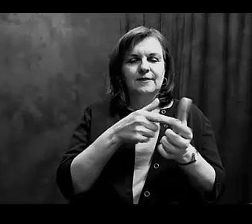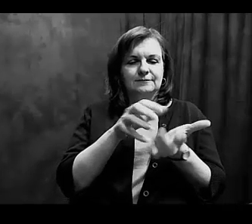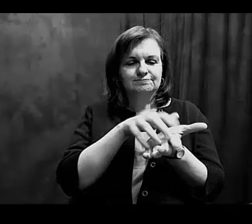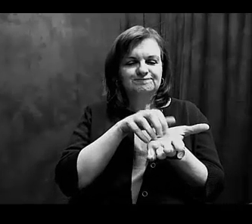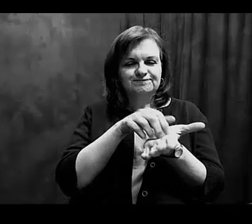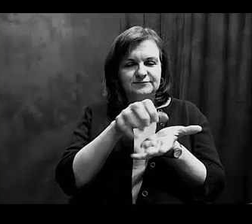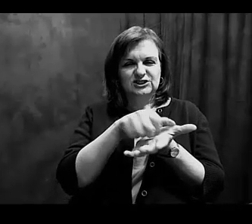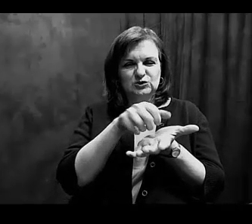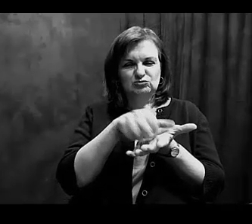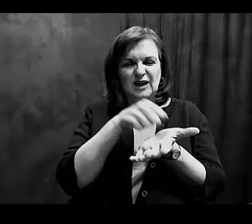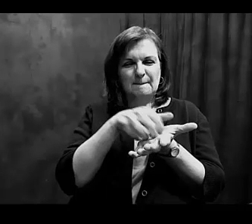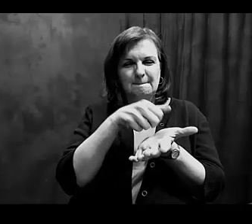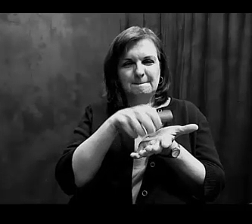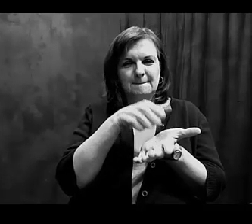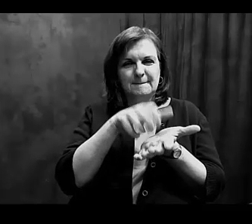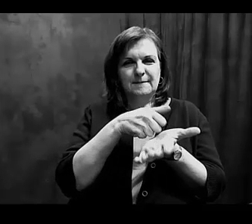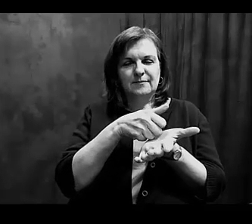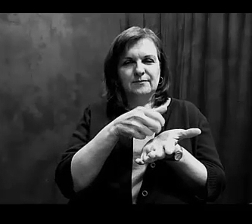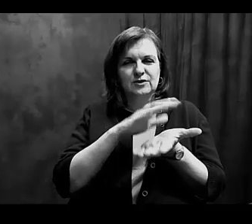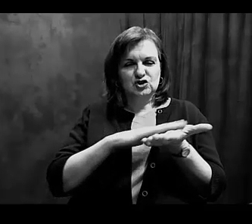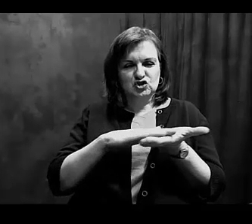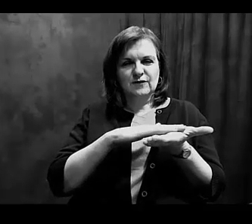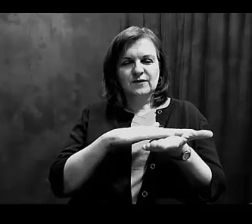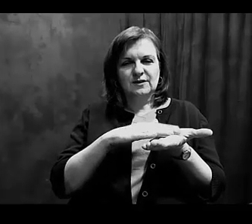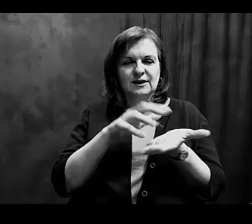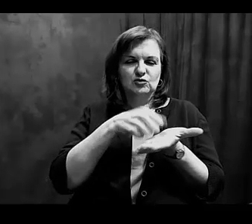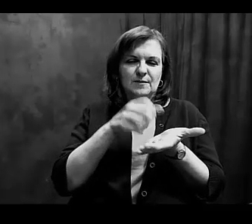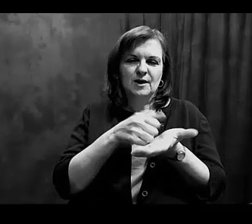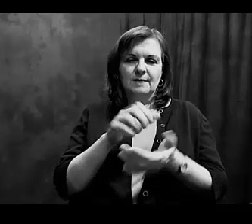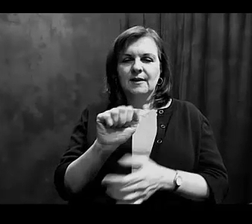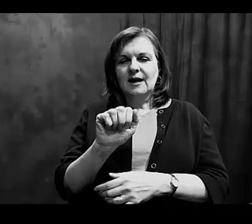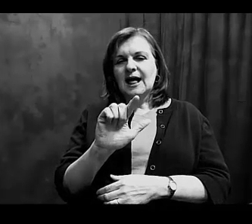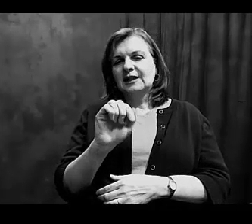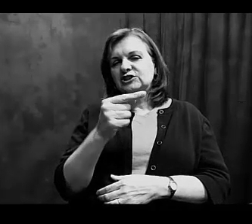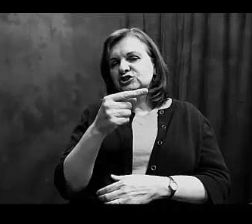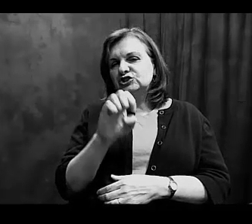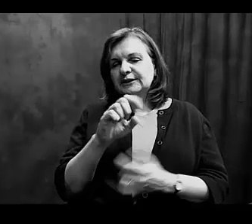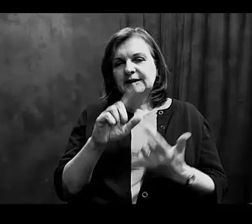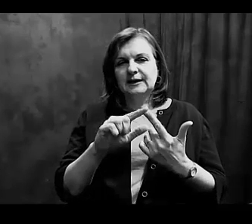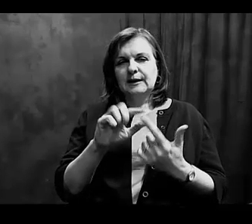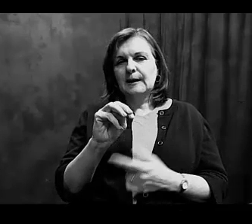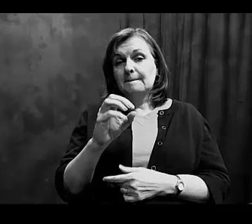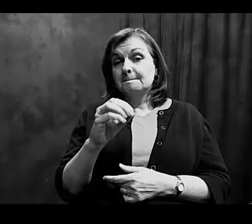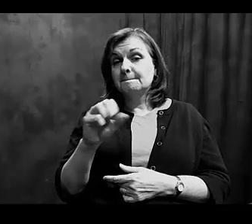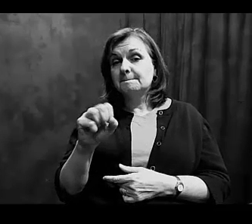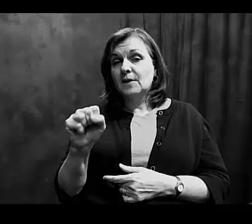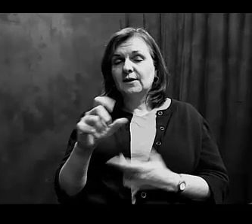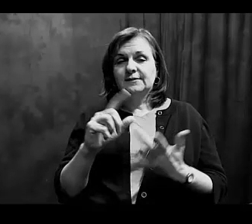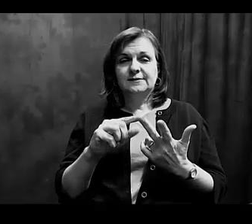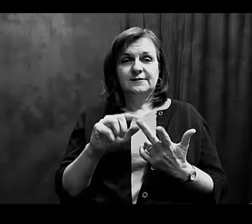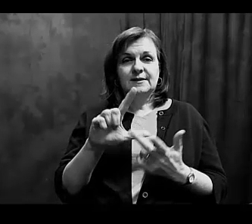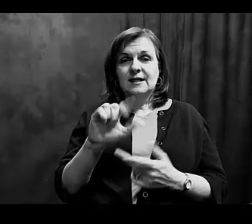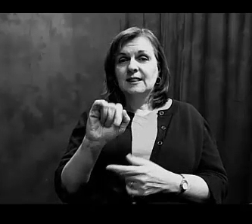they will lick the surface and scrape off things like algae and mosses and lichen